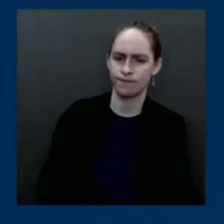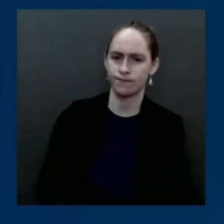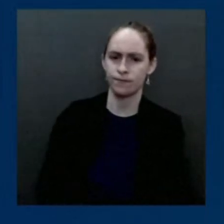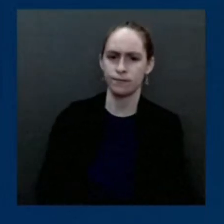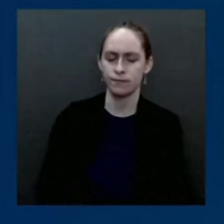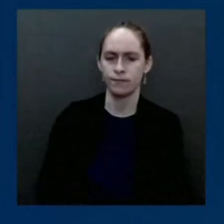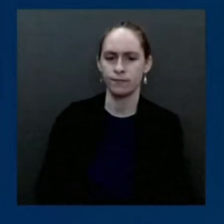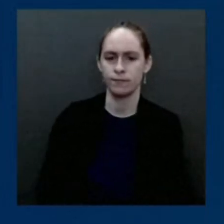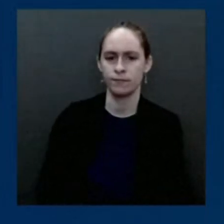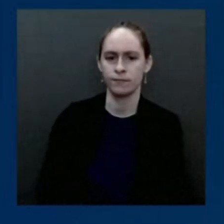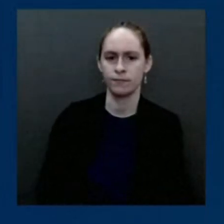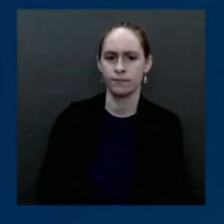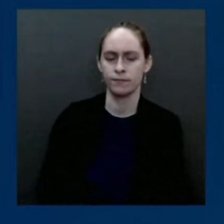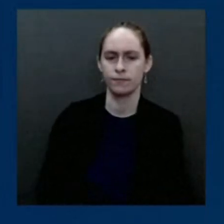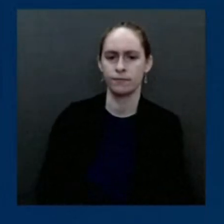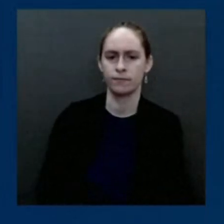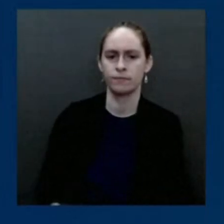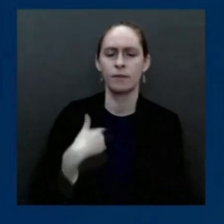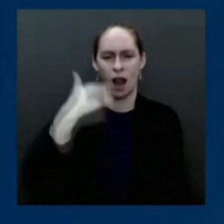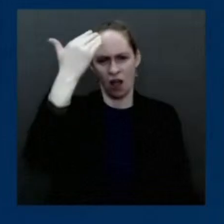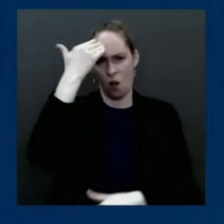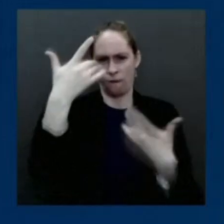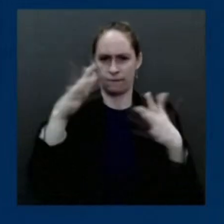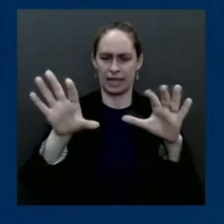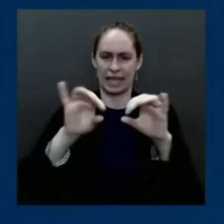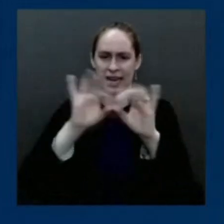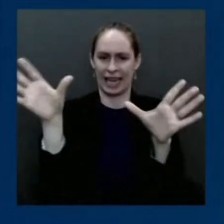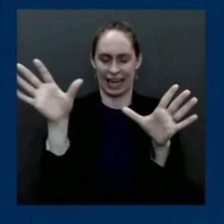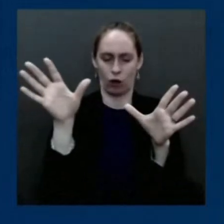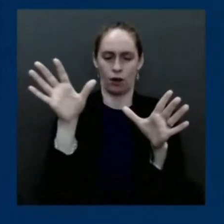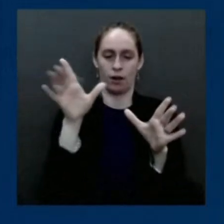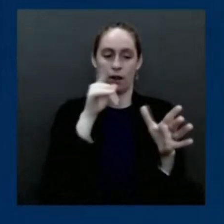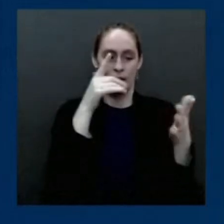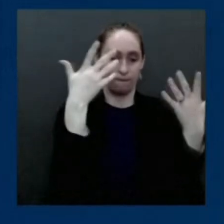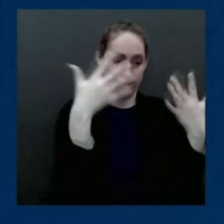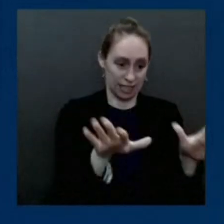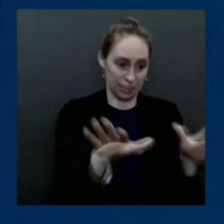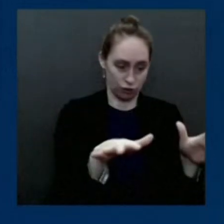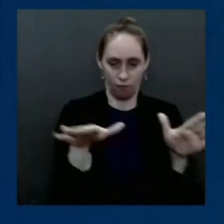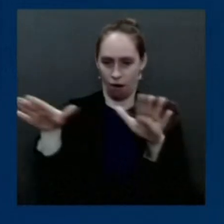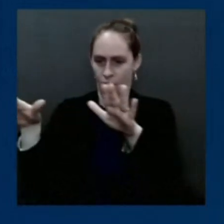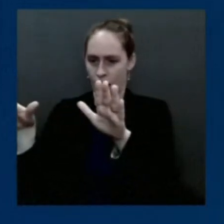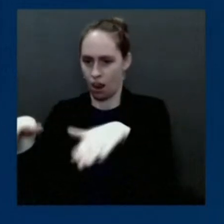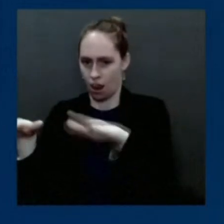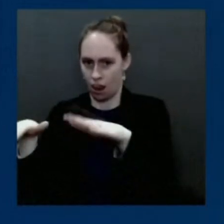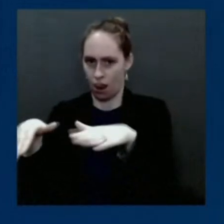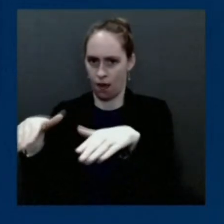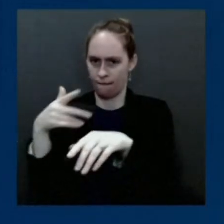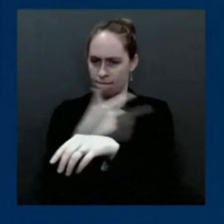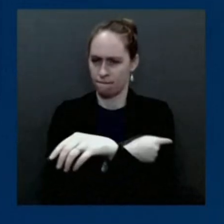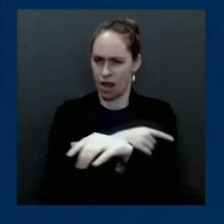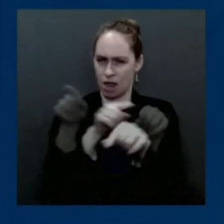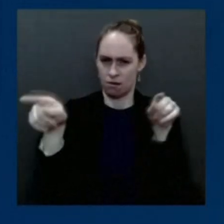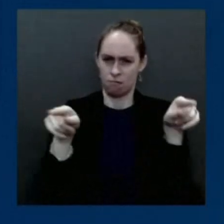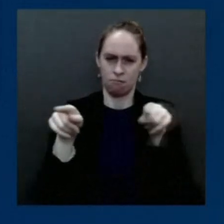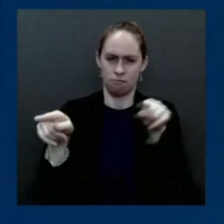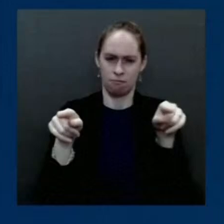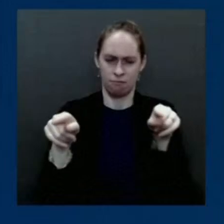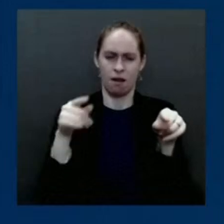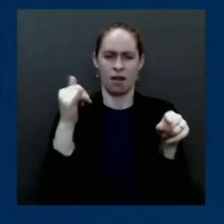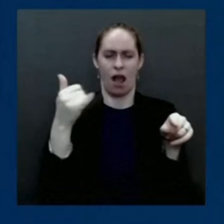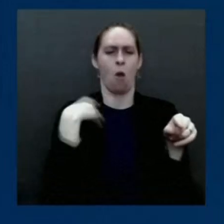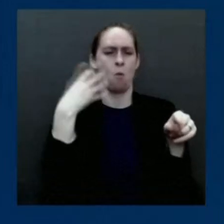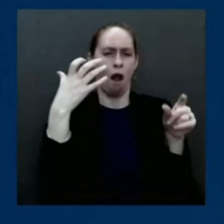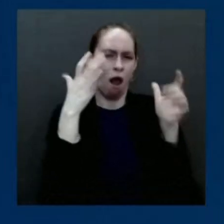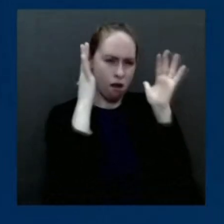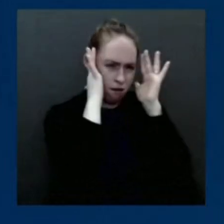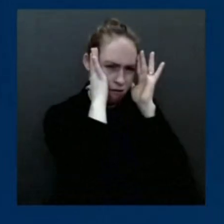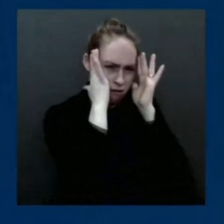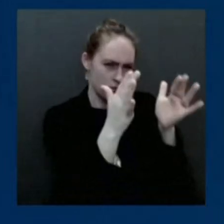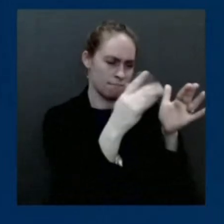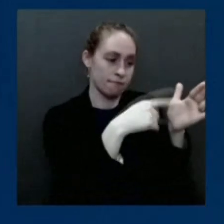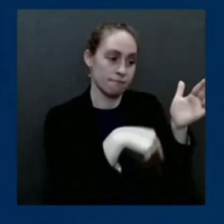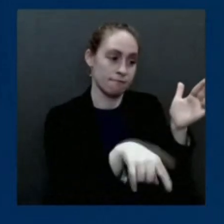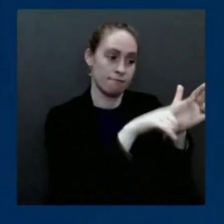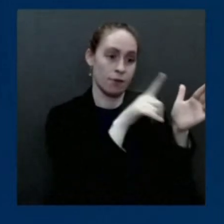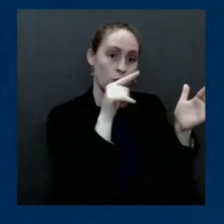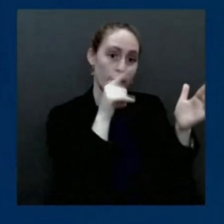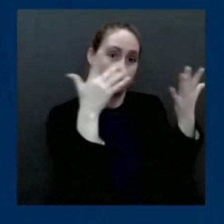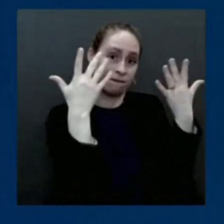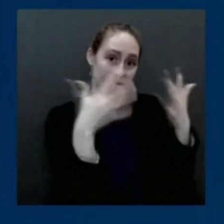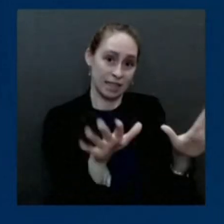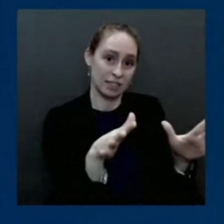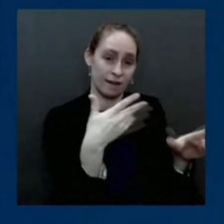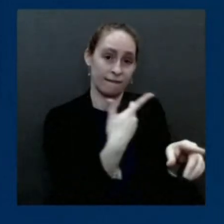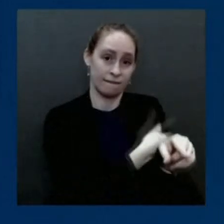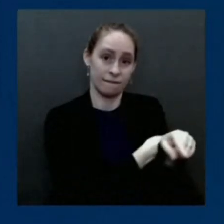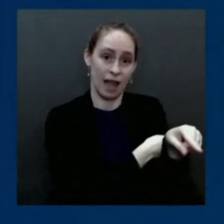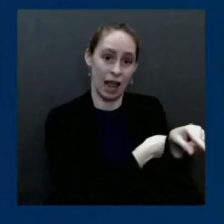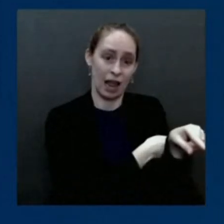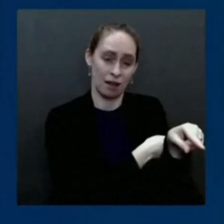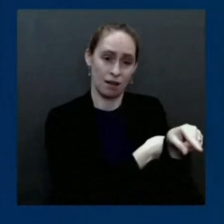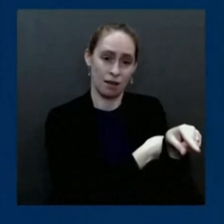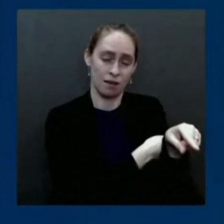TYPES.